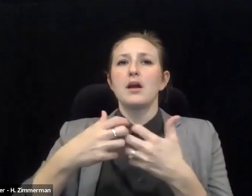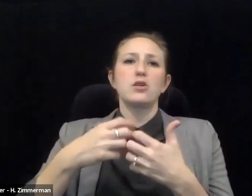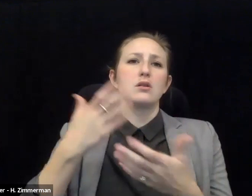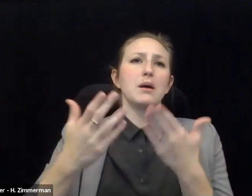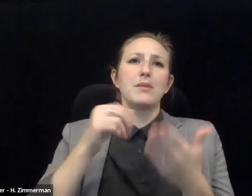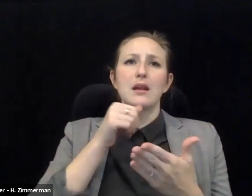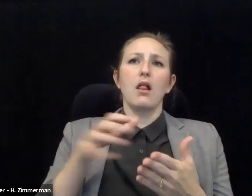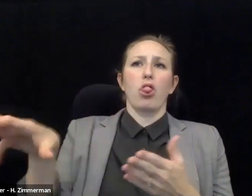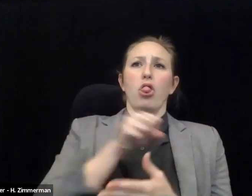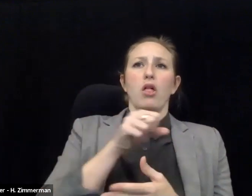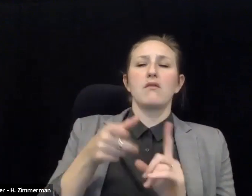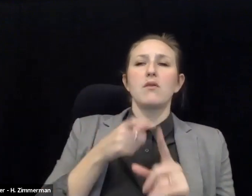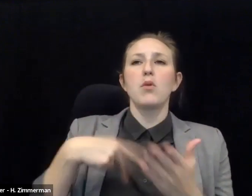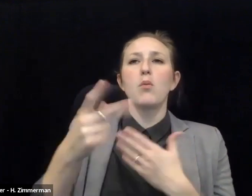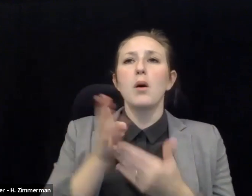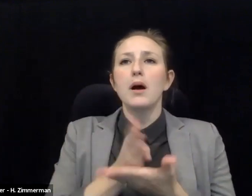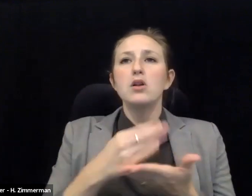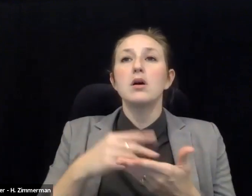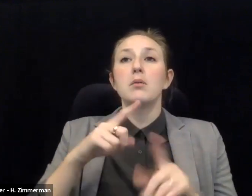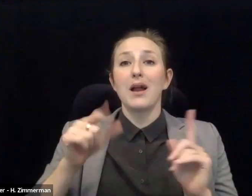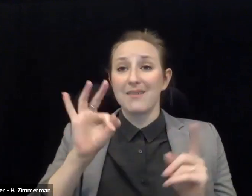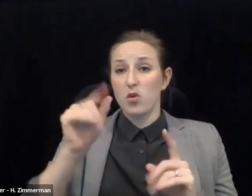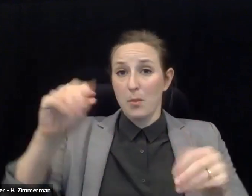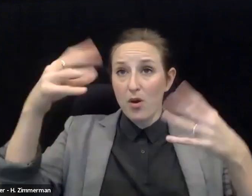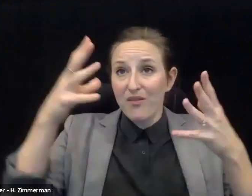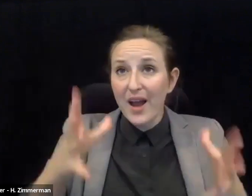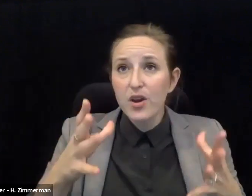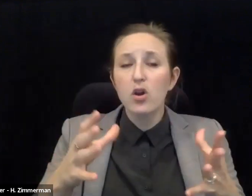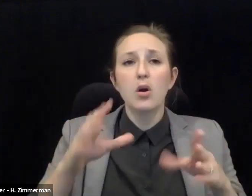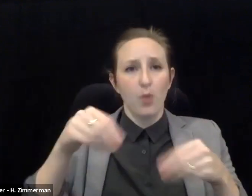a provider. We recommend that providers are are allocating a certain amount of their operating